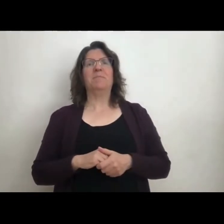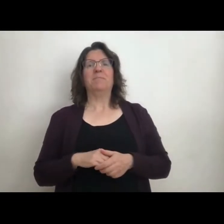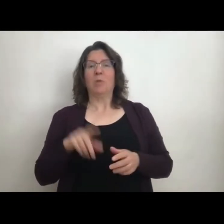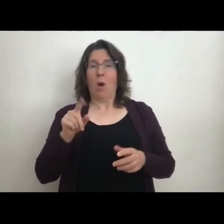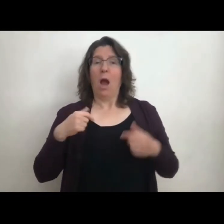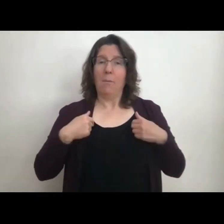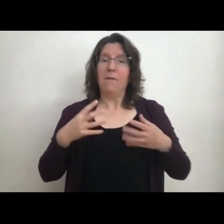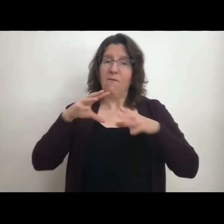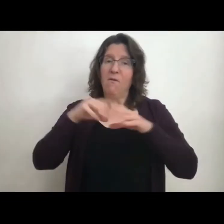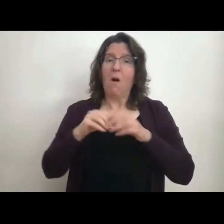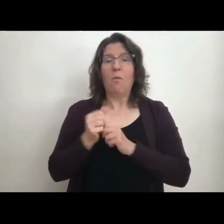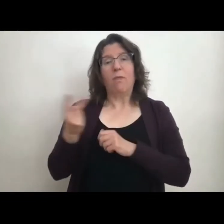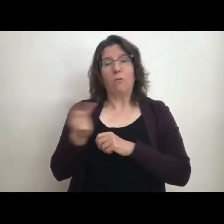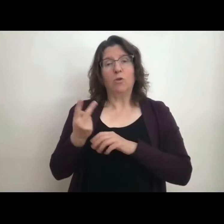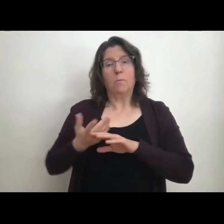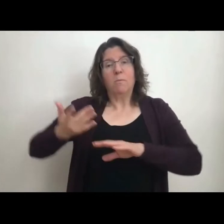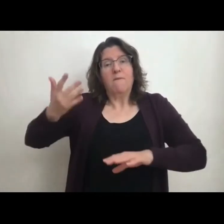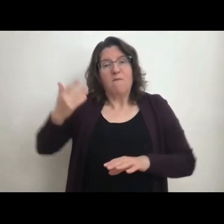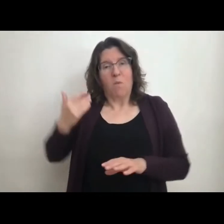For me it was important to show others our work.